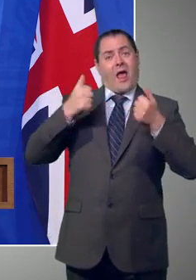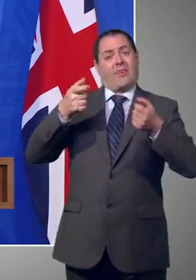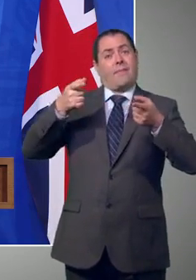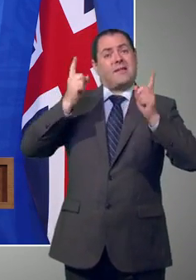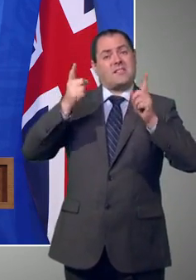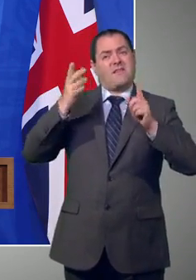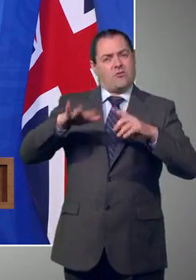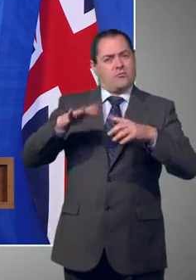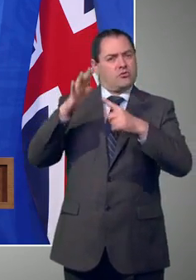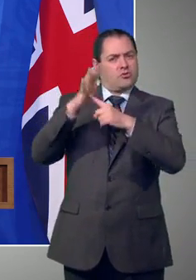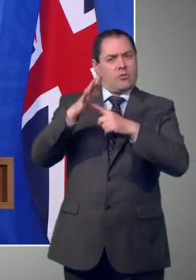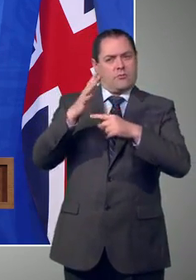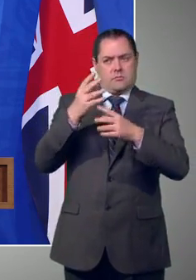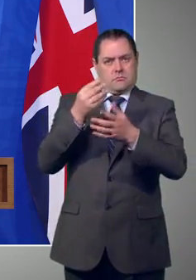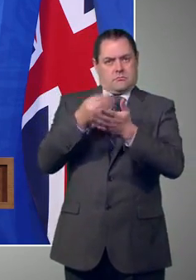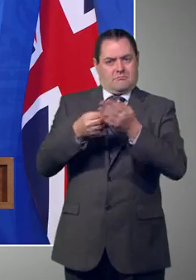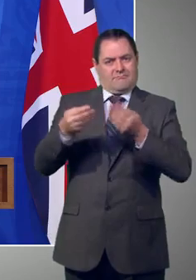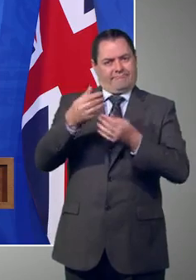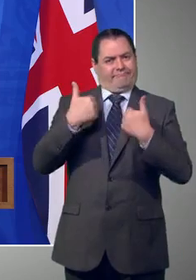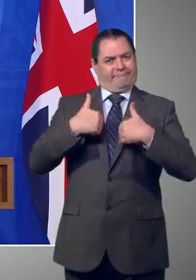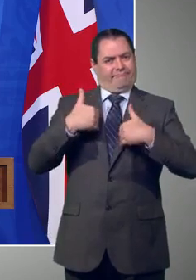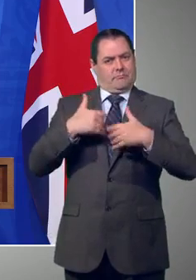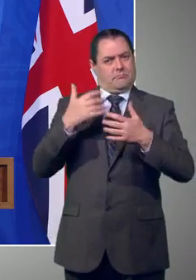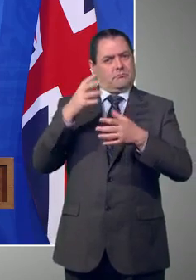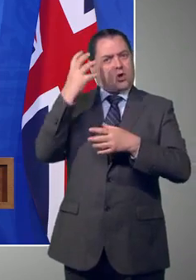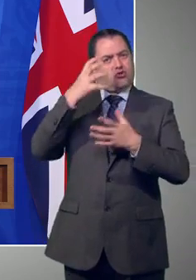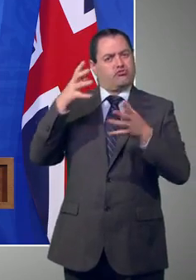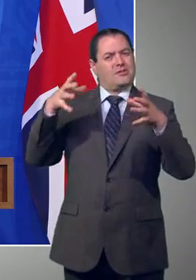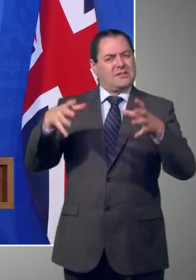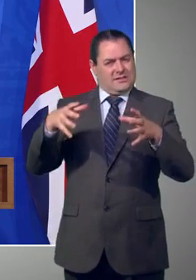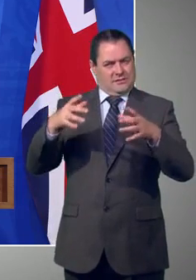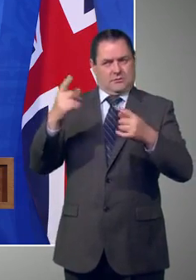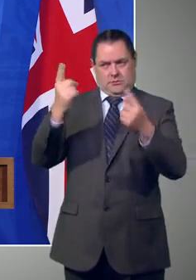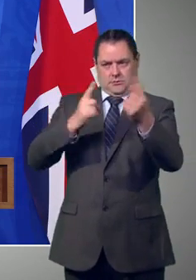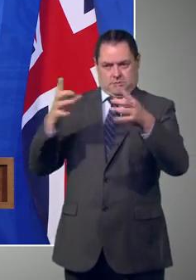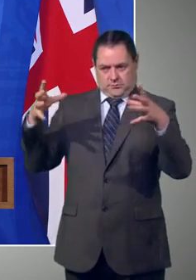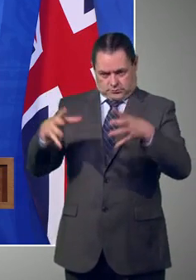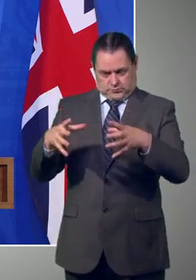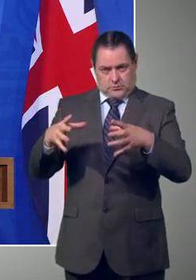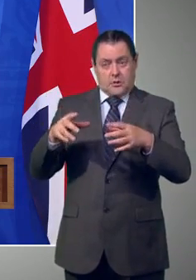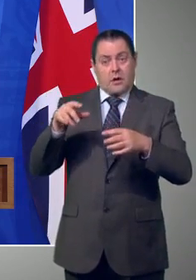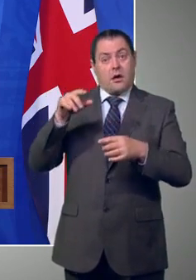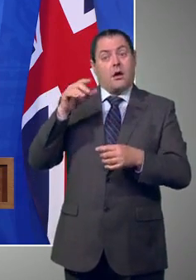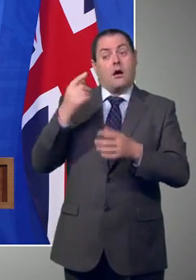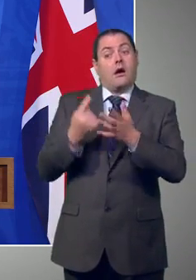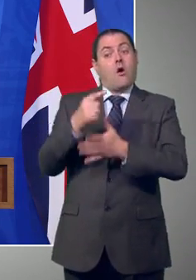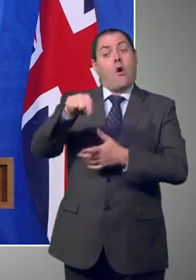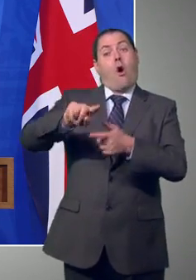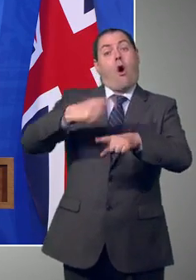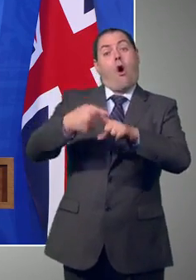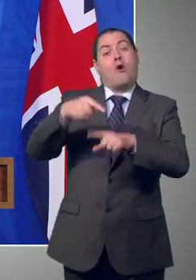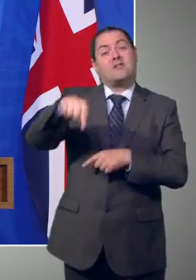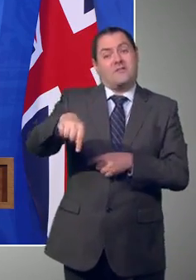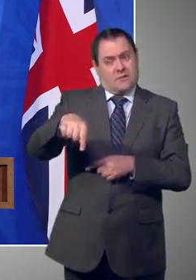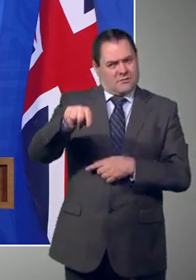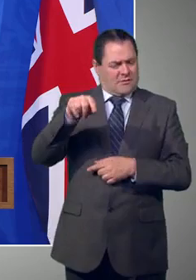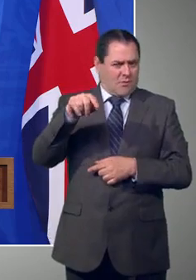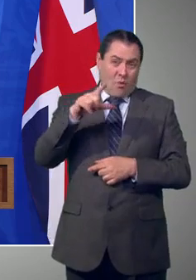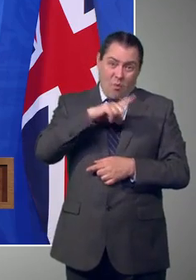the cutting edge of science during this pandemic They led the recovery trial that